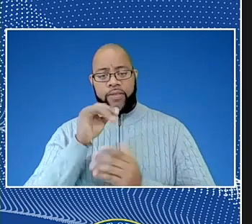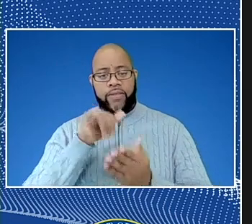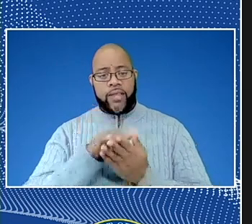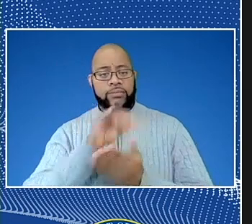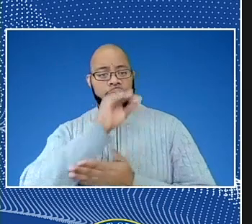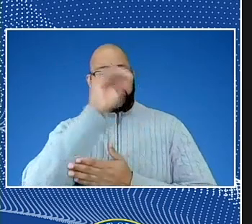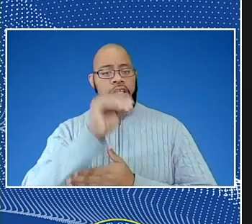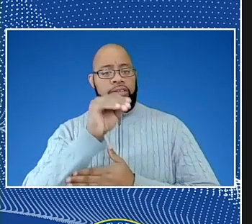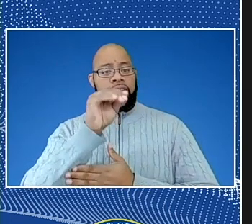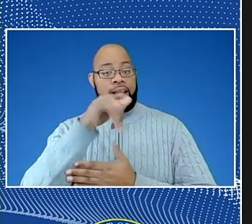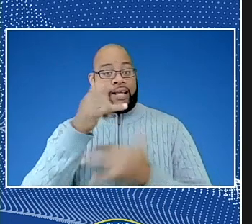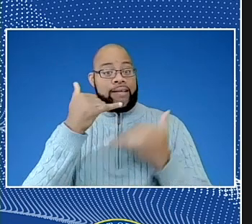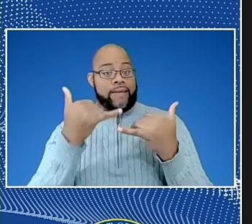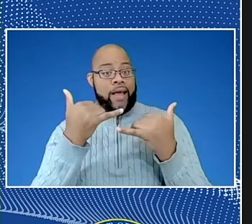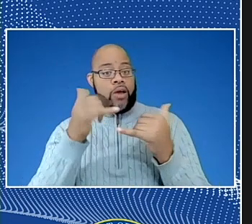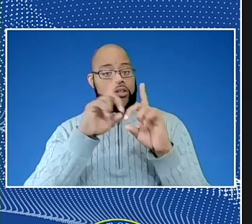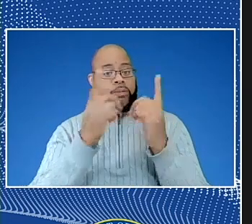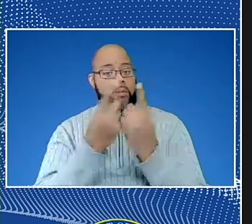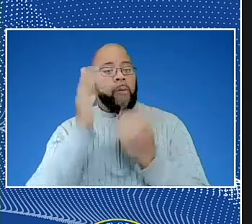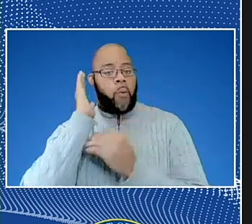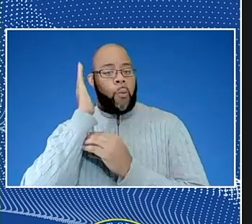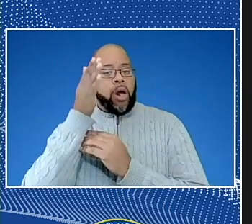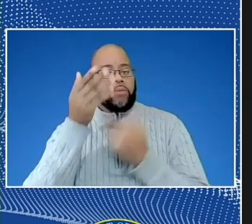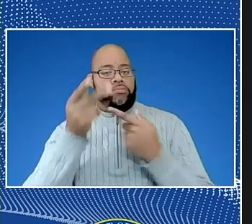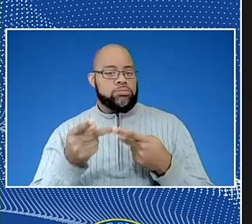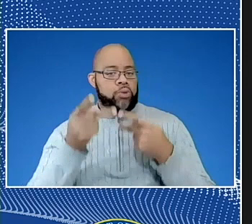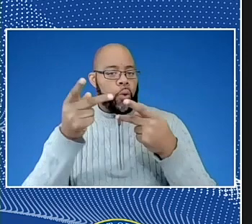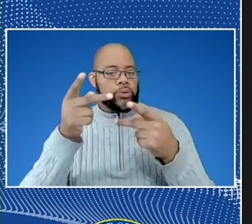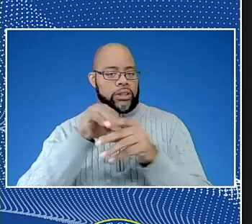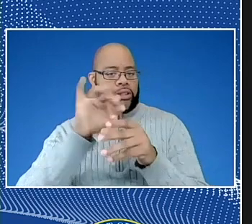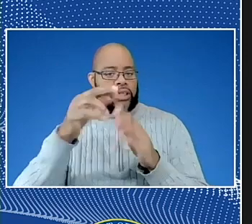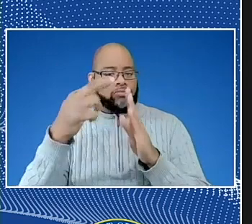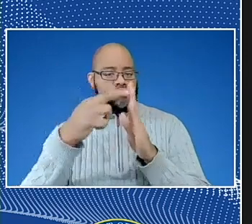this point that the Department will propose in this regulatory text.